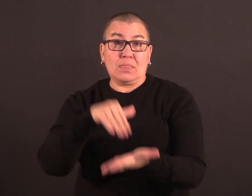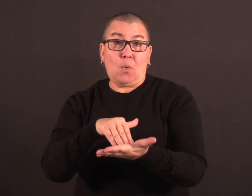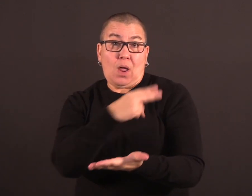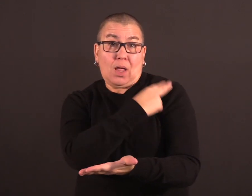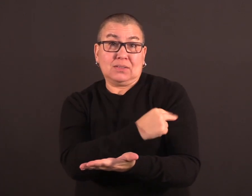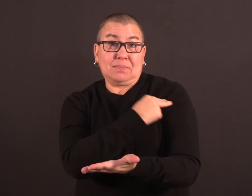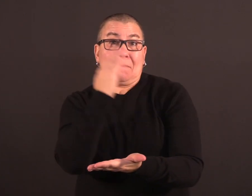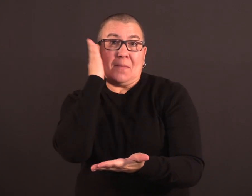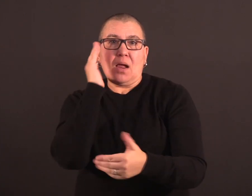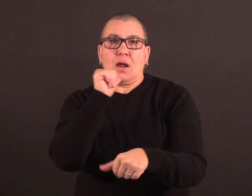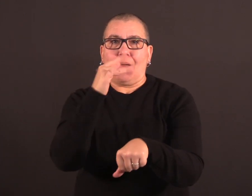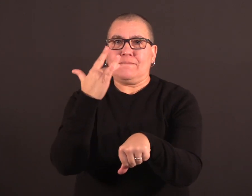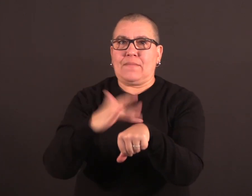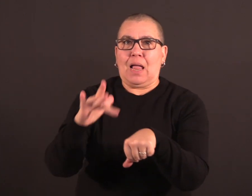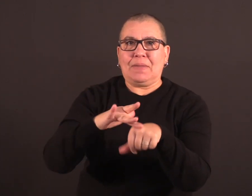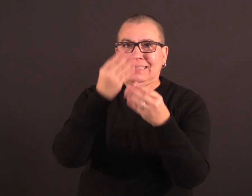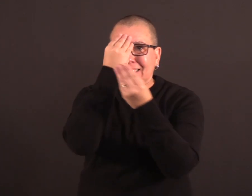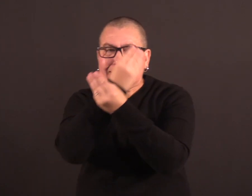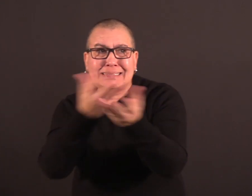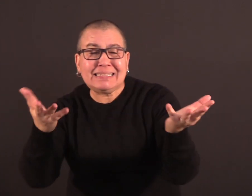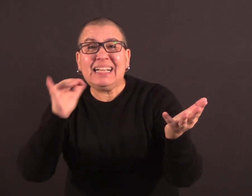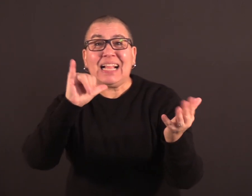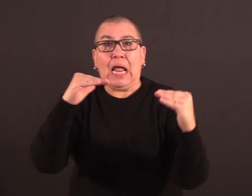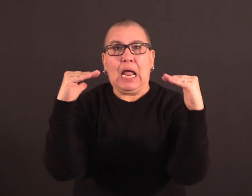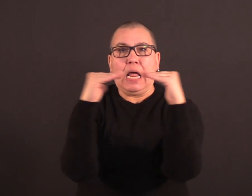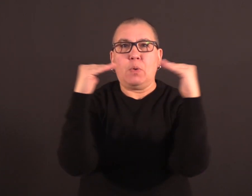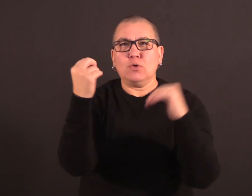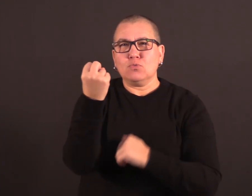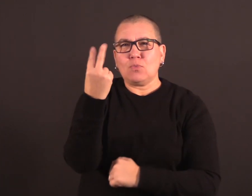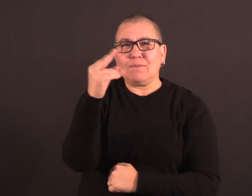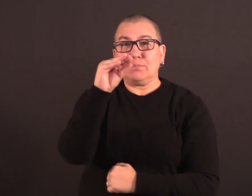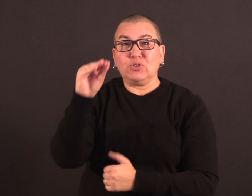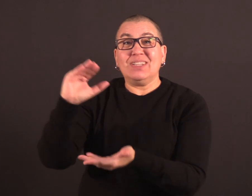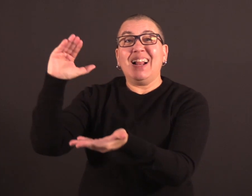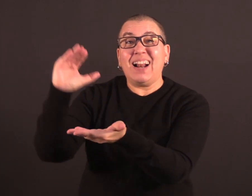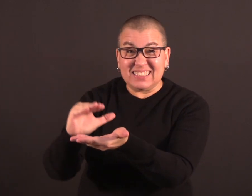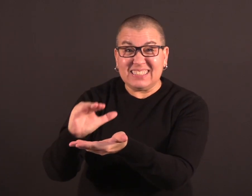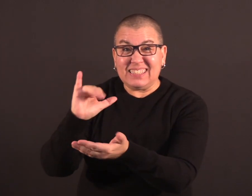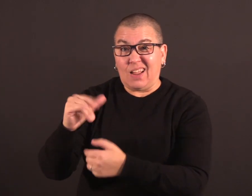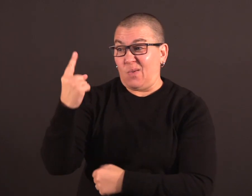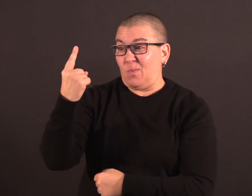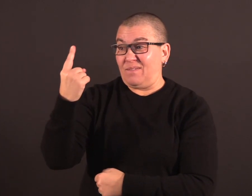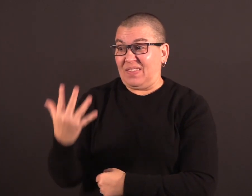health department data. That equates to an overall loss of twelve percent of the